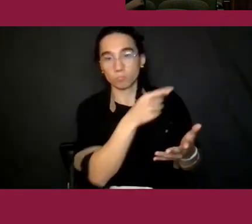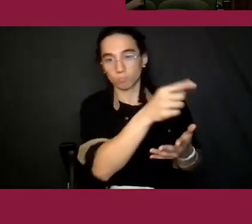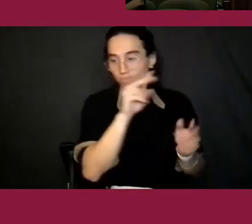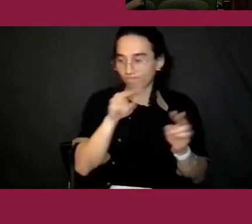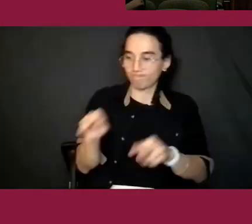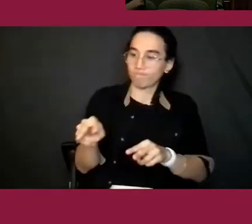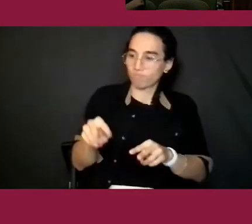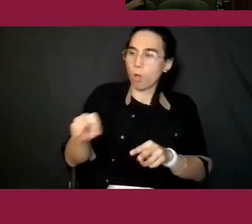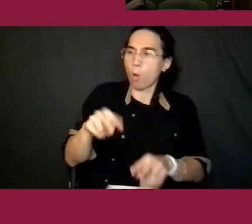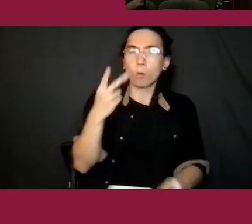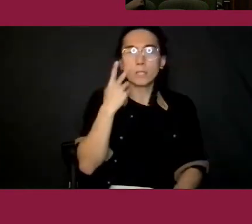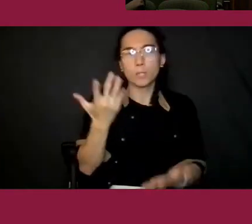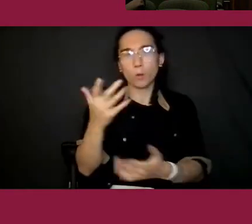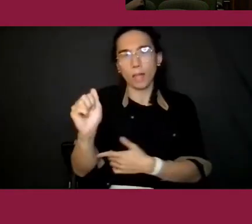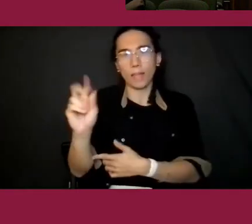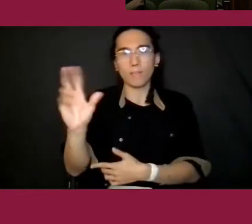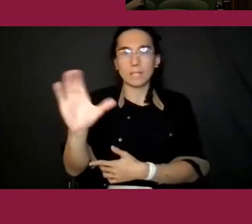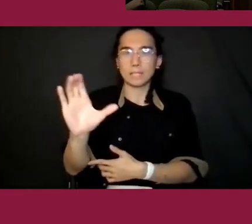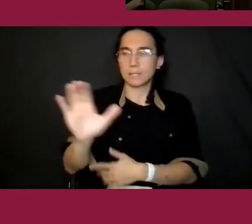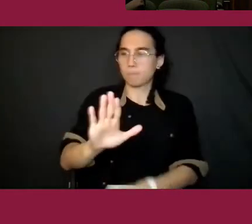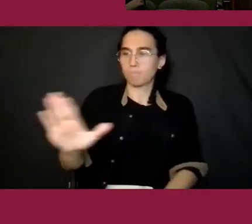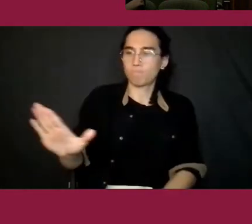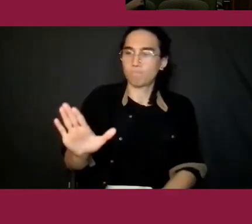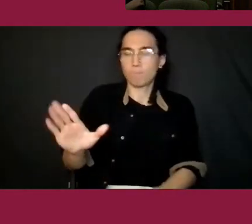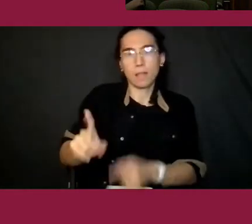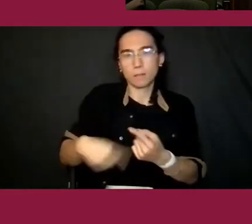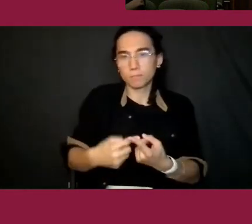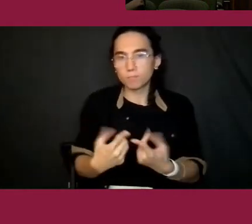That was also a very successful trip. It was very short,